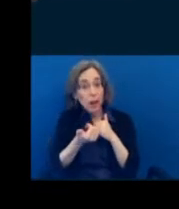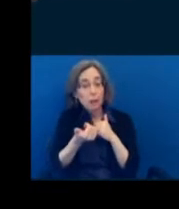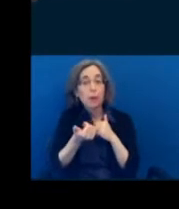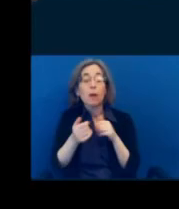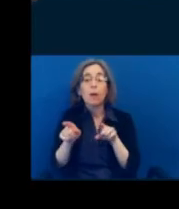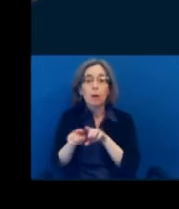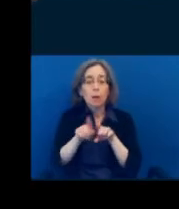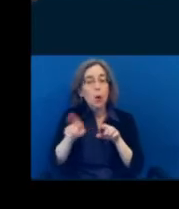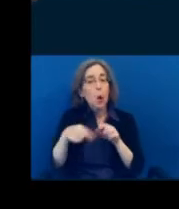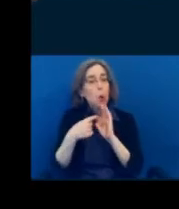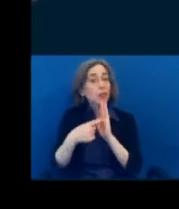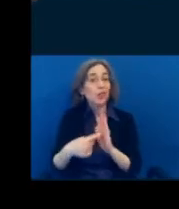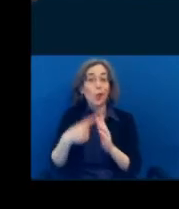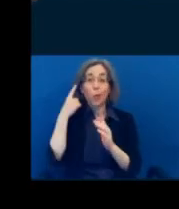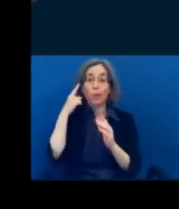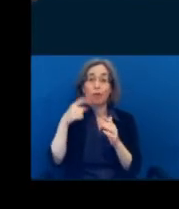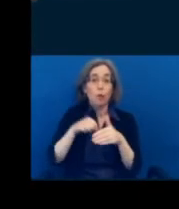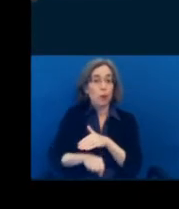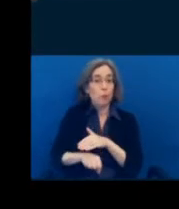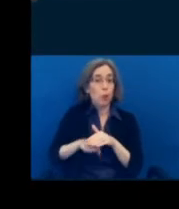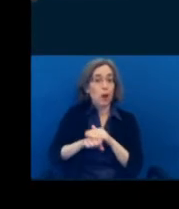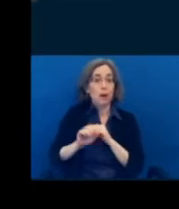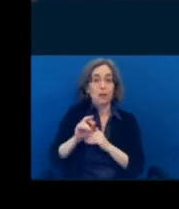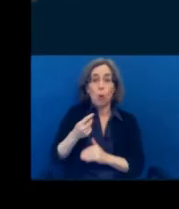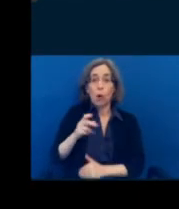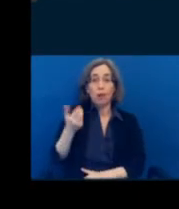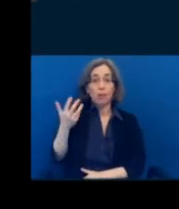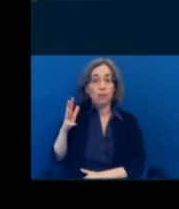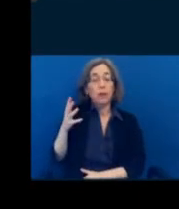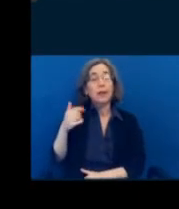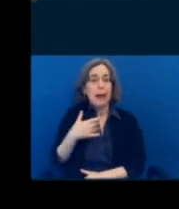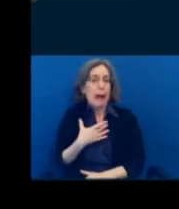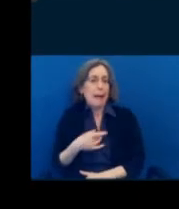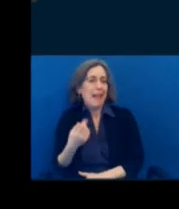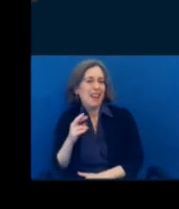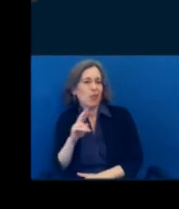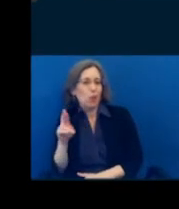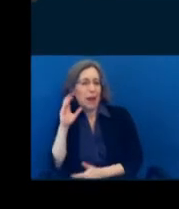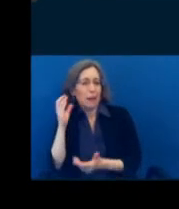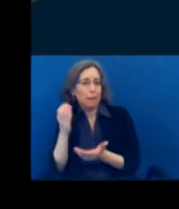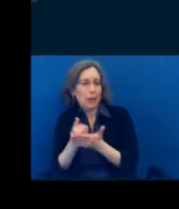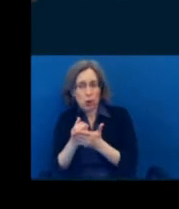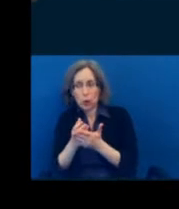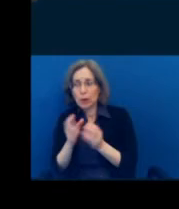FOR THE REPRODUCTIVE ORGANS, I'M PARTICULARLY FOND OF THE 1 ON THE RIGHT WHERE SHE'S TAKING AN ACTIVE ROLE IN POINTING OUT HER